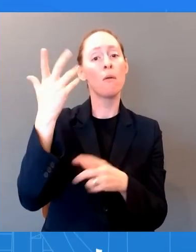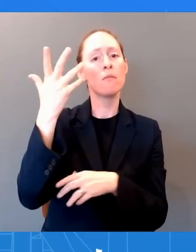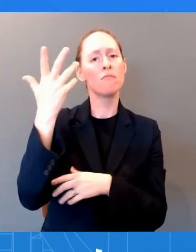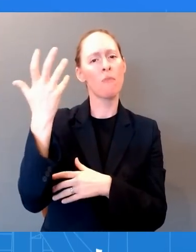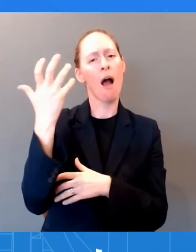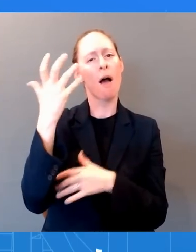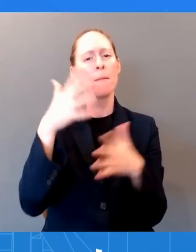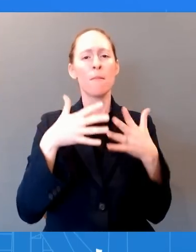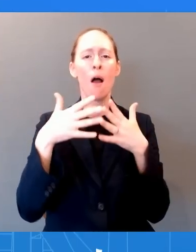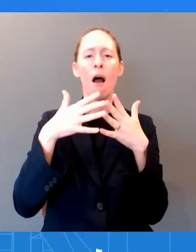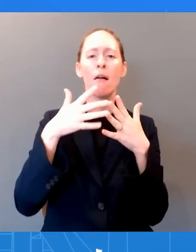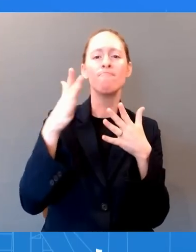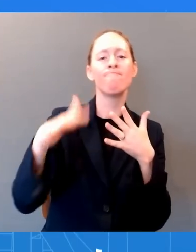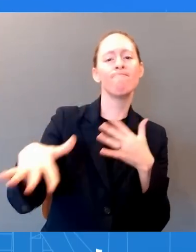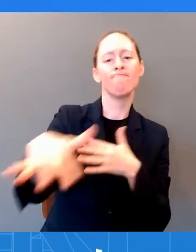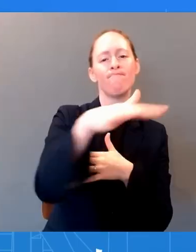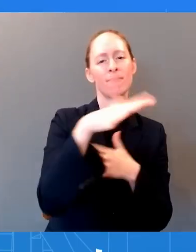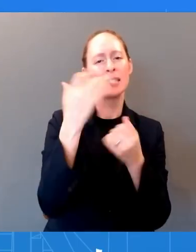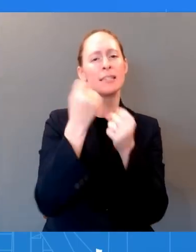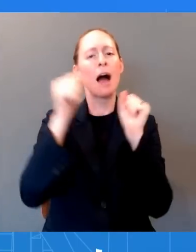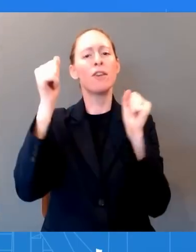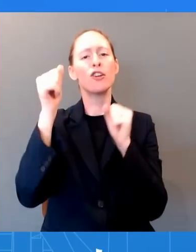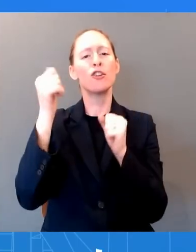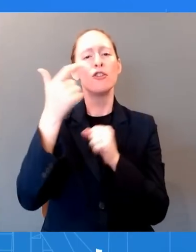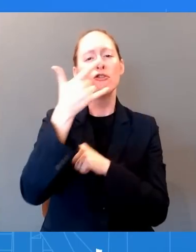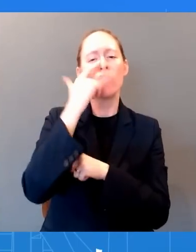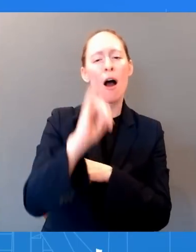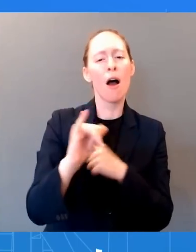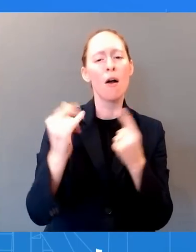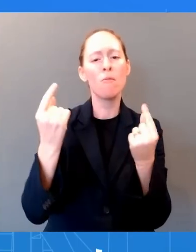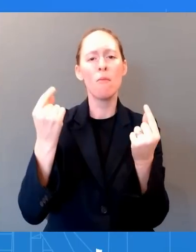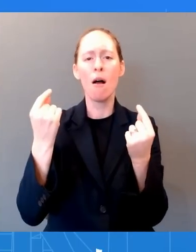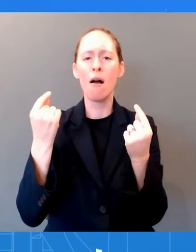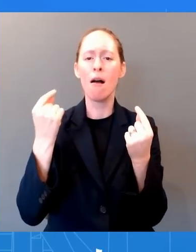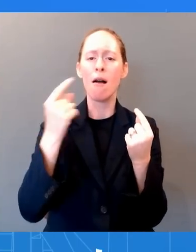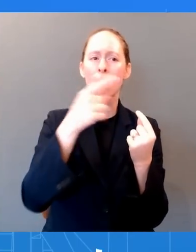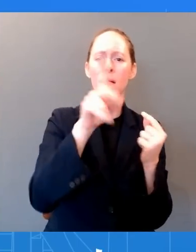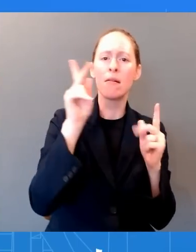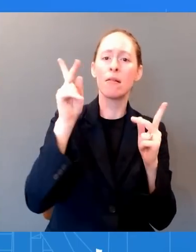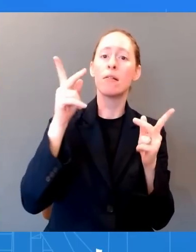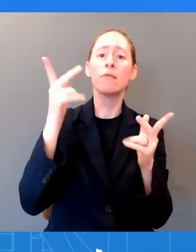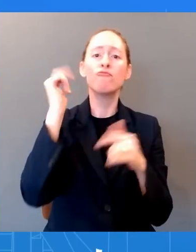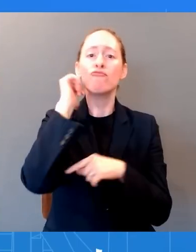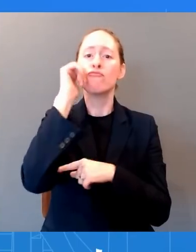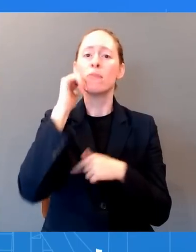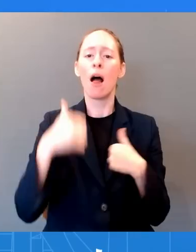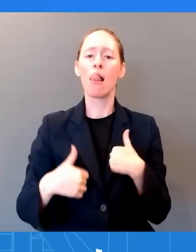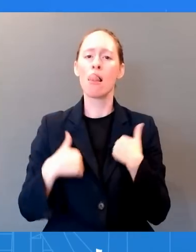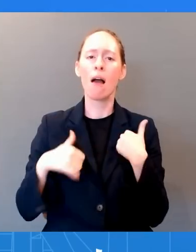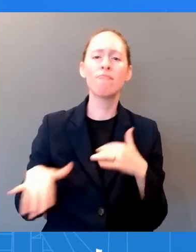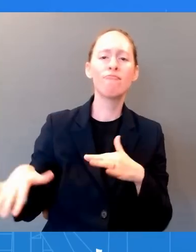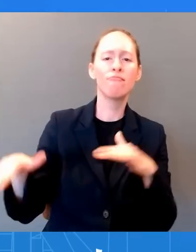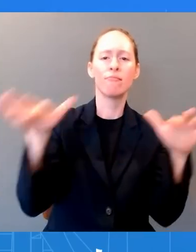when it comes to public safety in this nation, the answer isn't to defund the police, it's to fund the police.